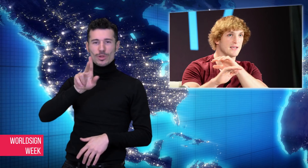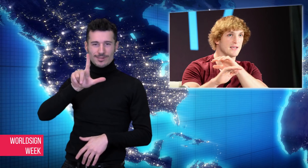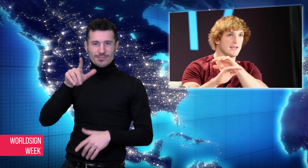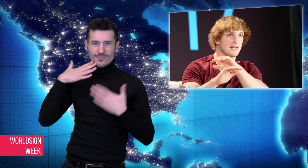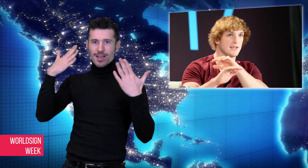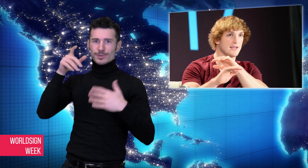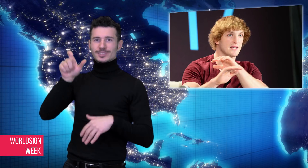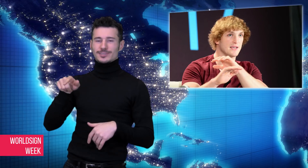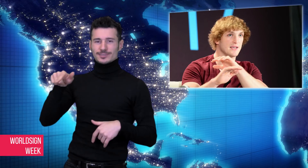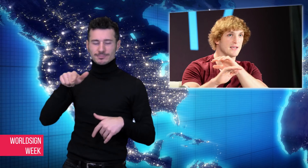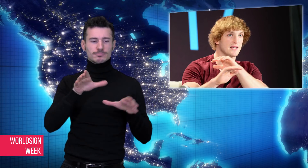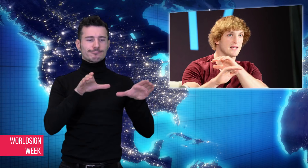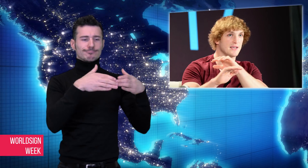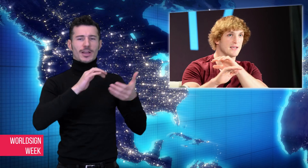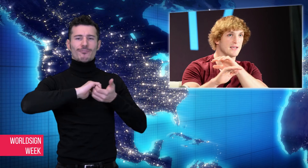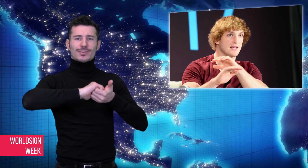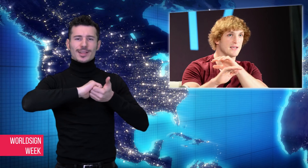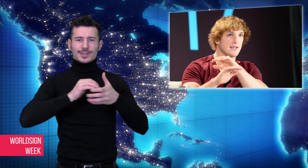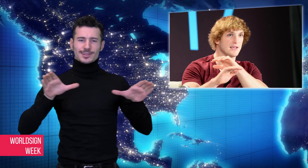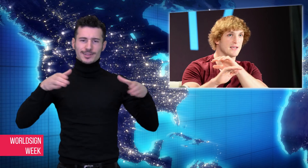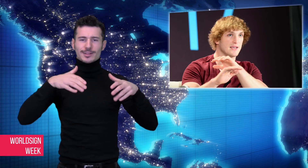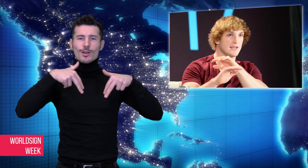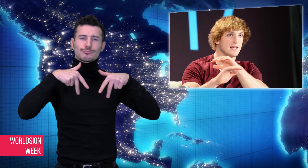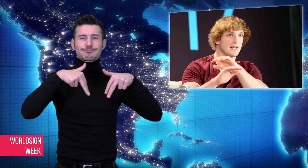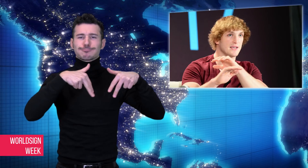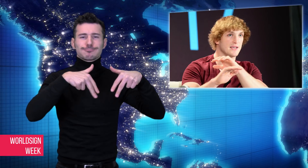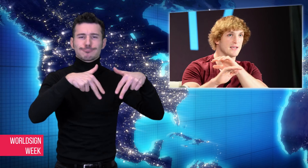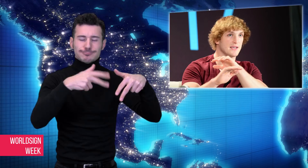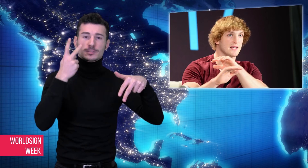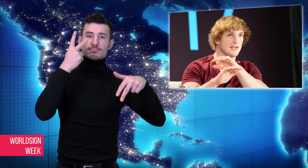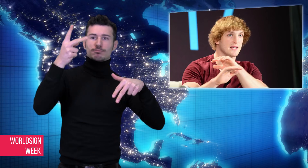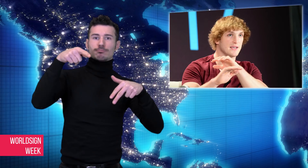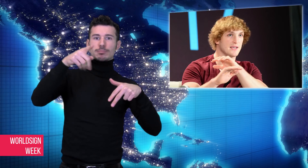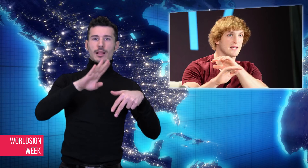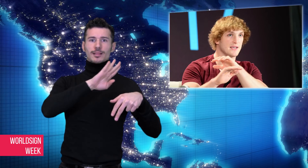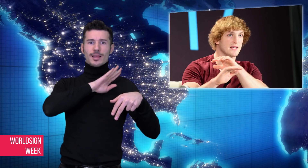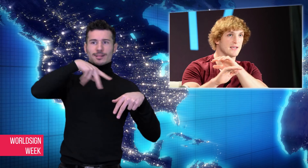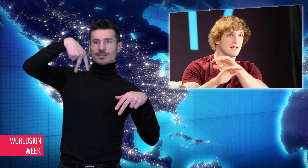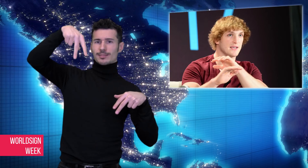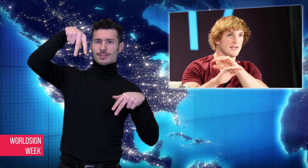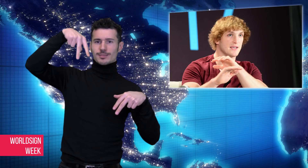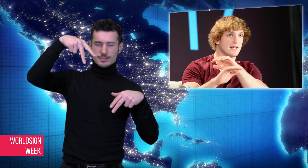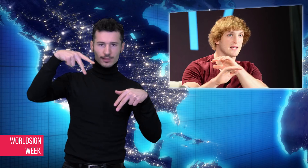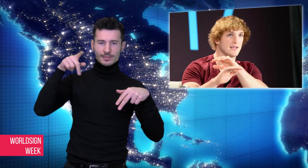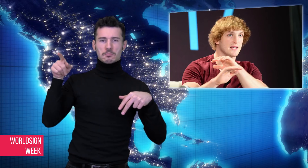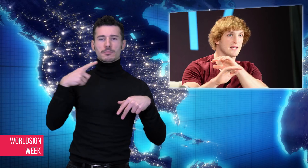“What, you never stand next to a dead